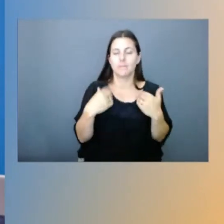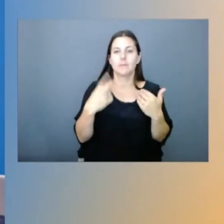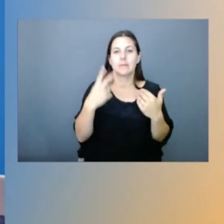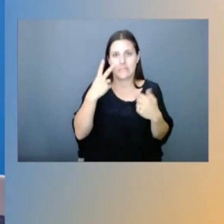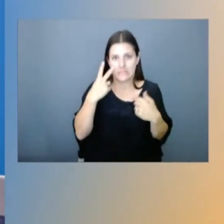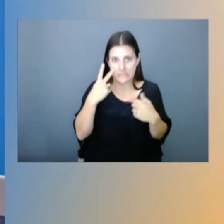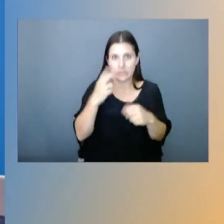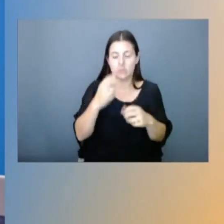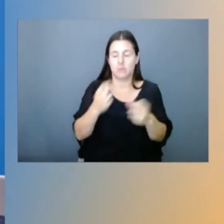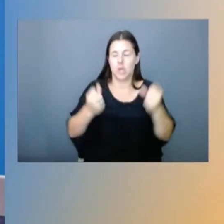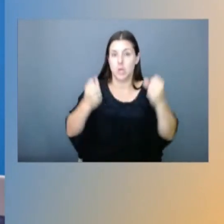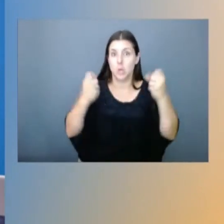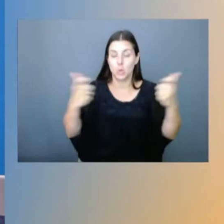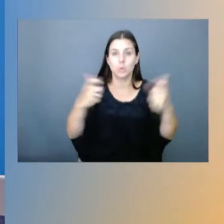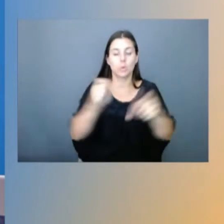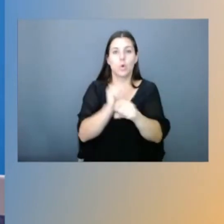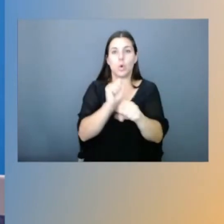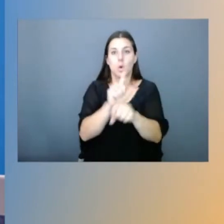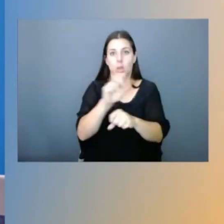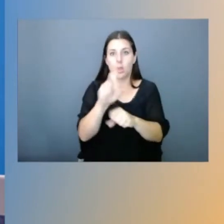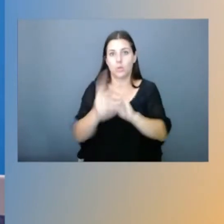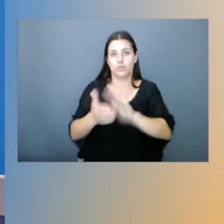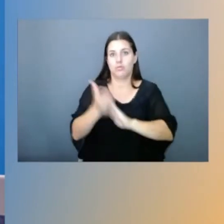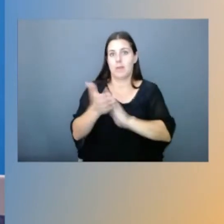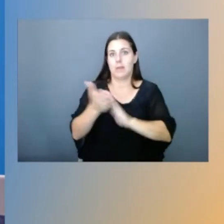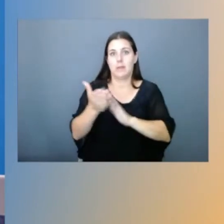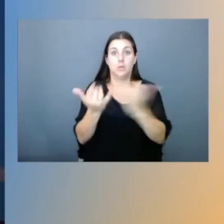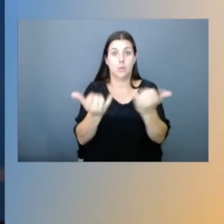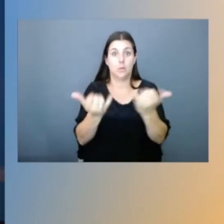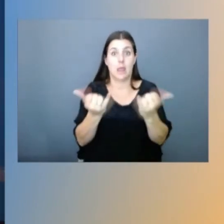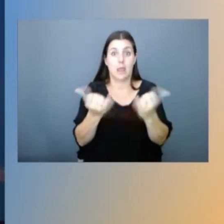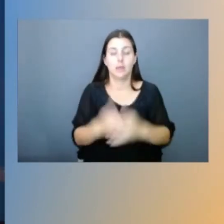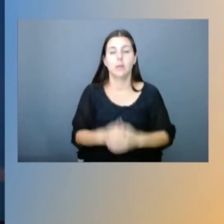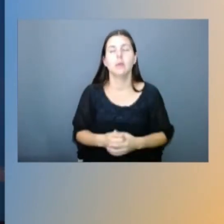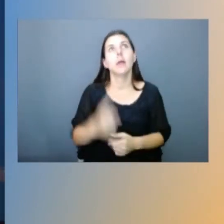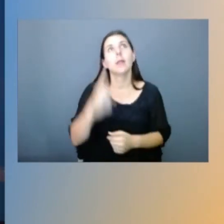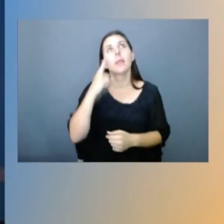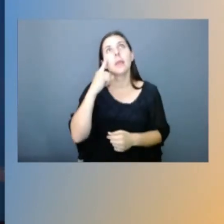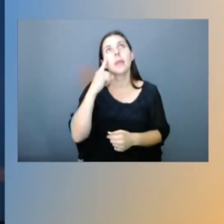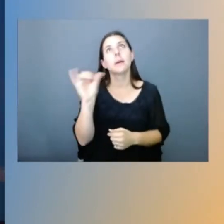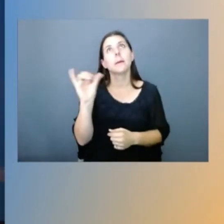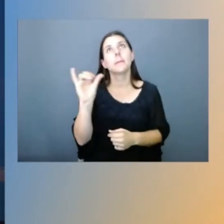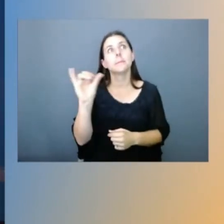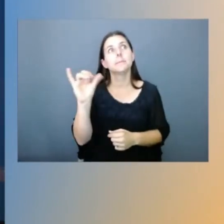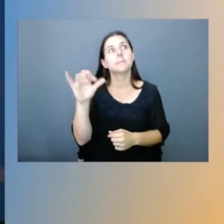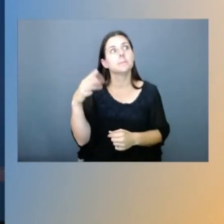on these instances today. Now, if you think about our own internal services at AWS,